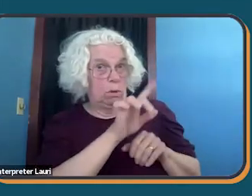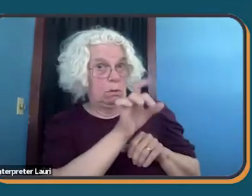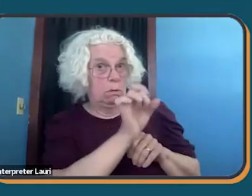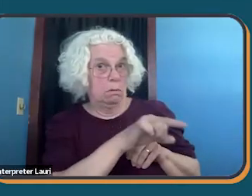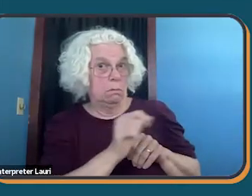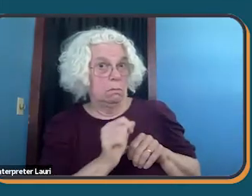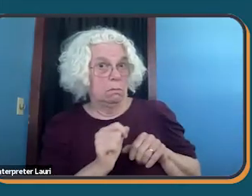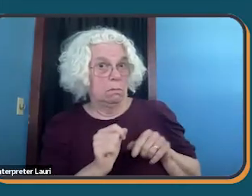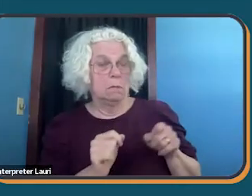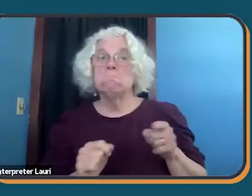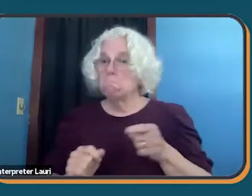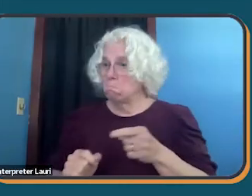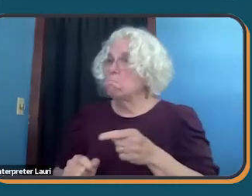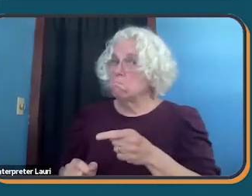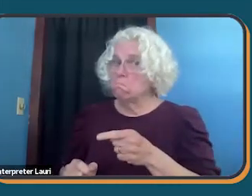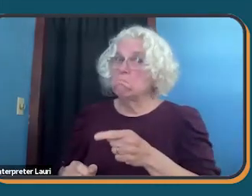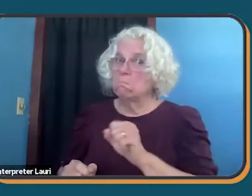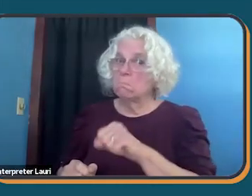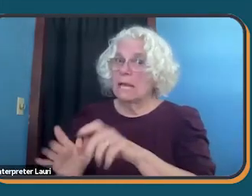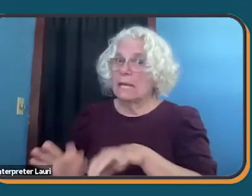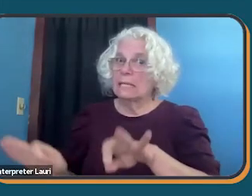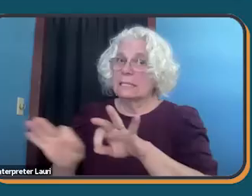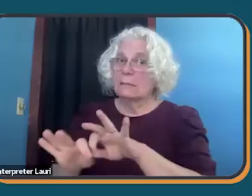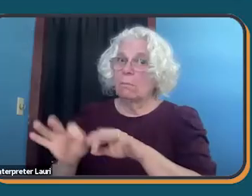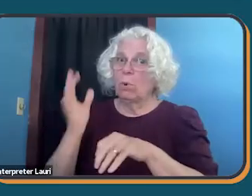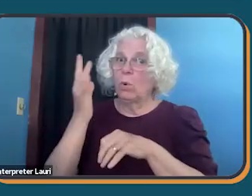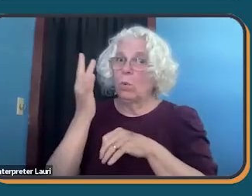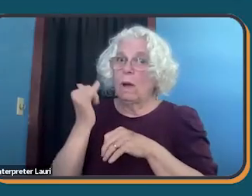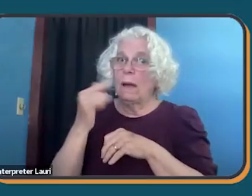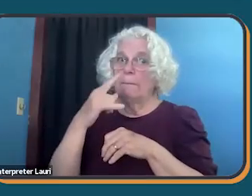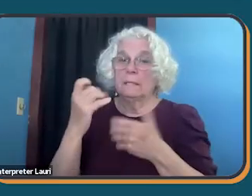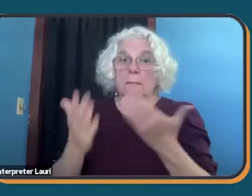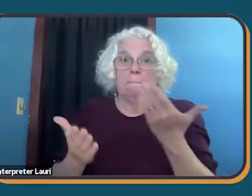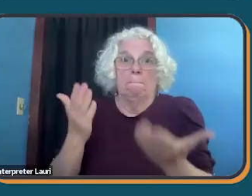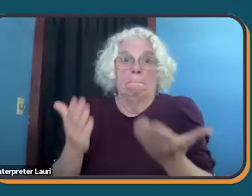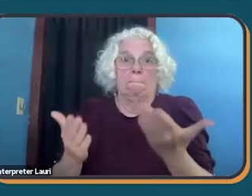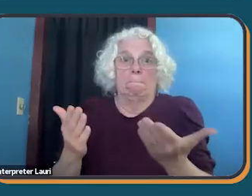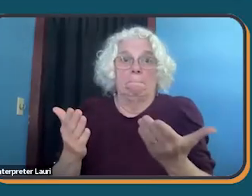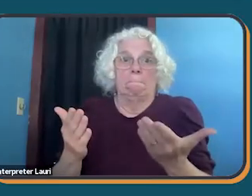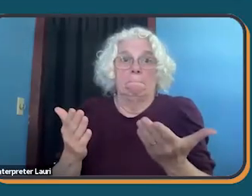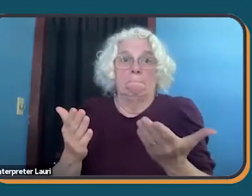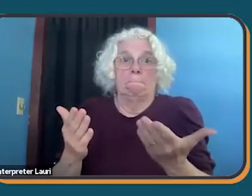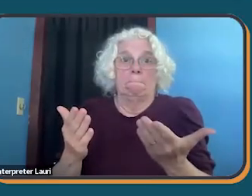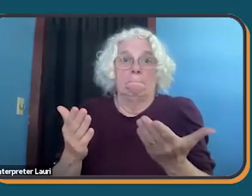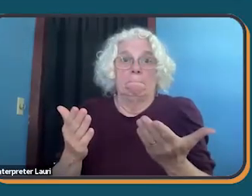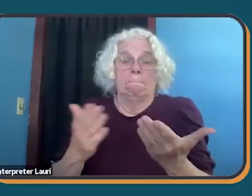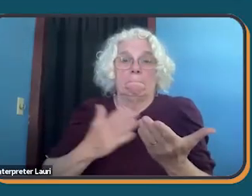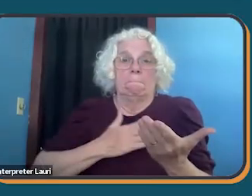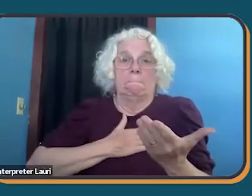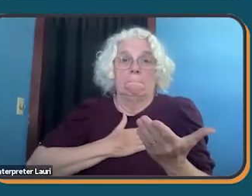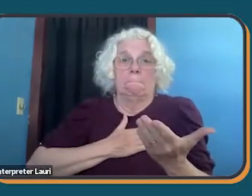Latisha Brown: Yes because I could be losing strength right now